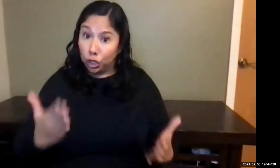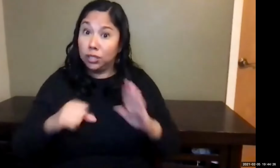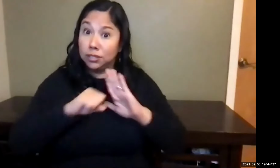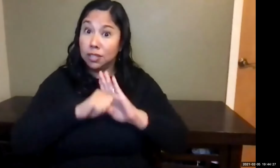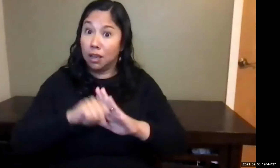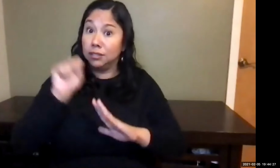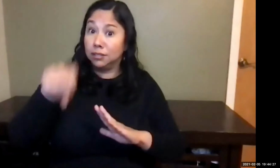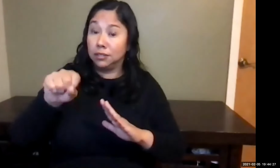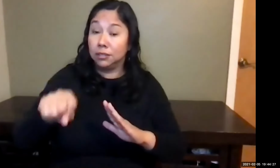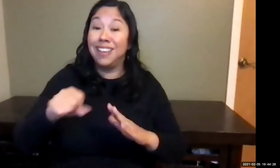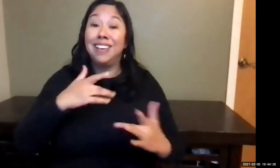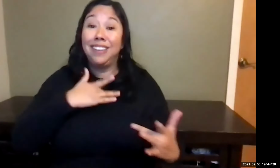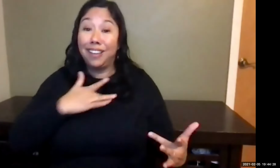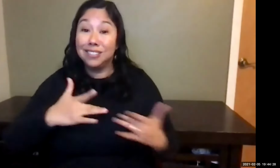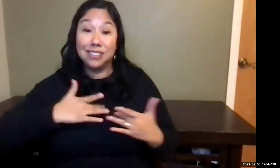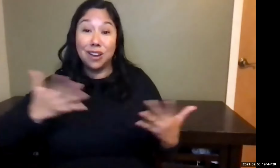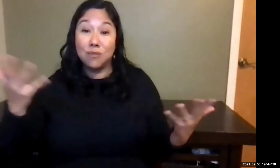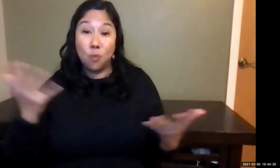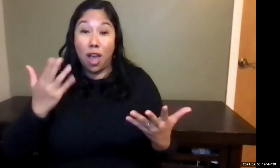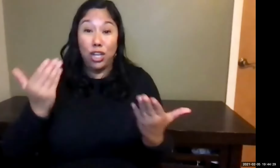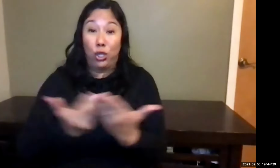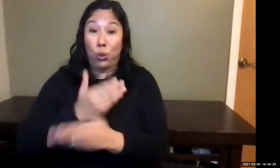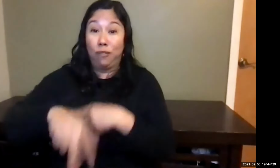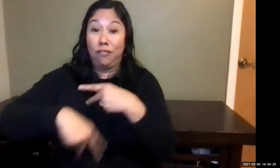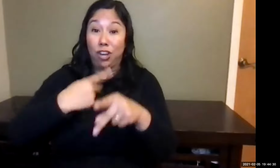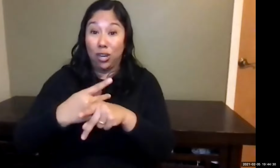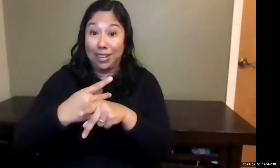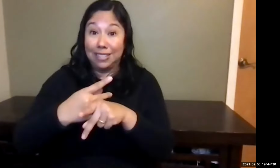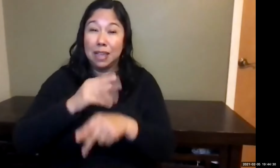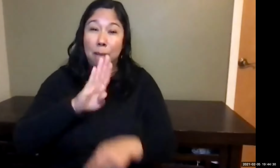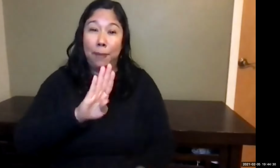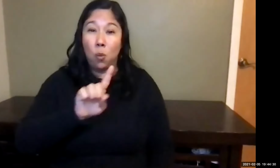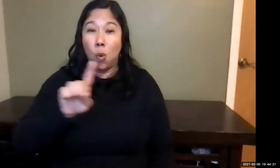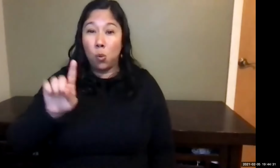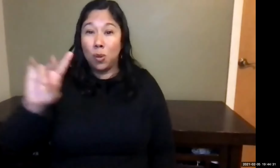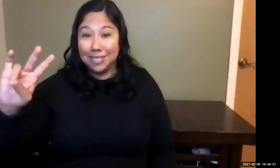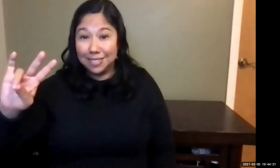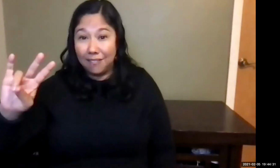The concern is that these new variants, and specifically the B117 variant in San Diego,